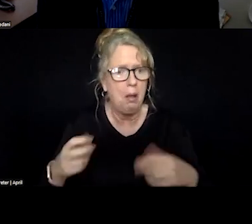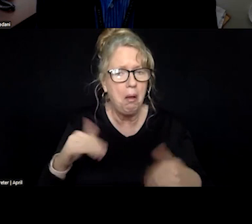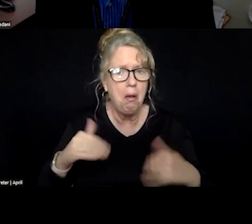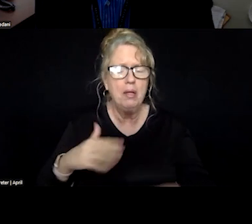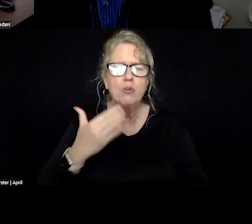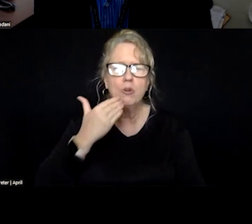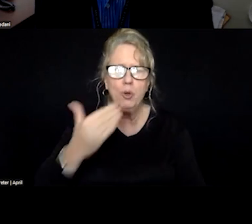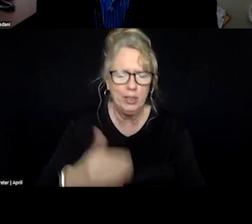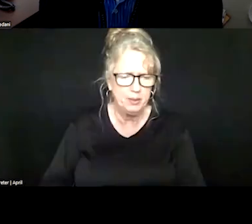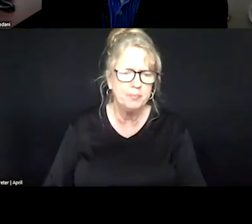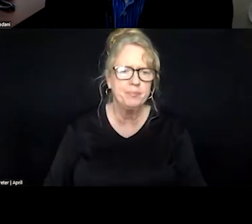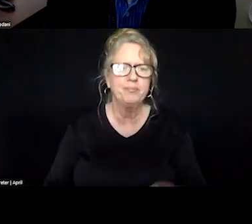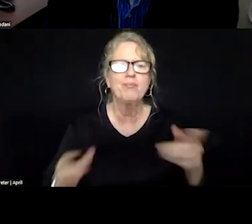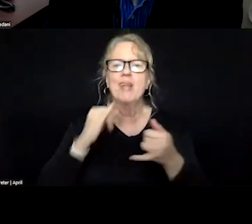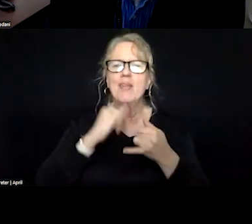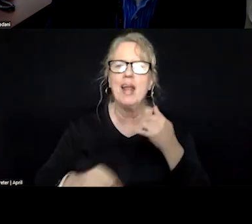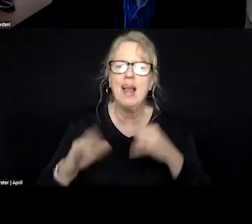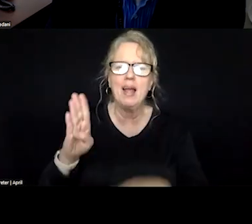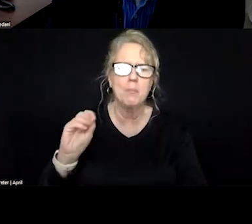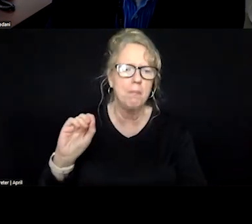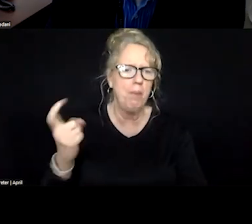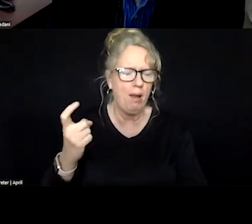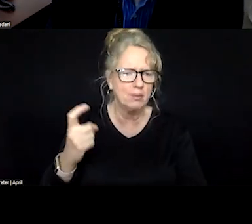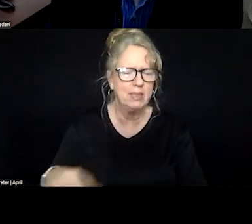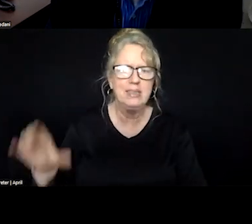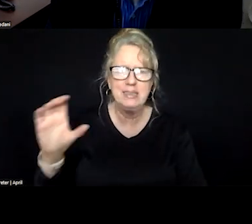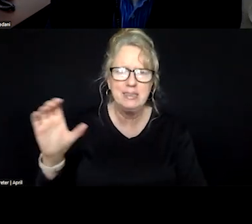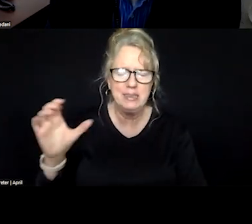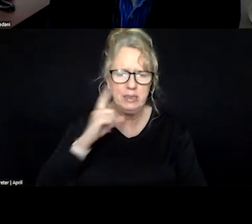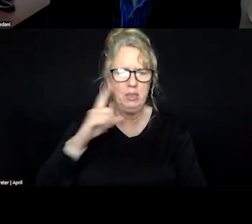THE LAST BOX, C, HAS TO DO WITH SAFETY PLANNING OR MEANS